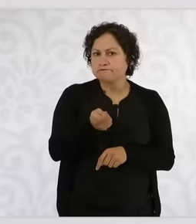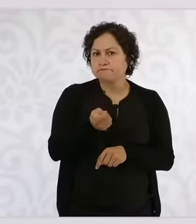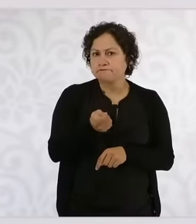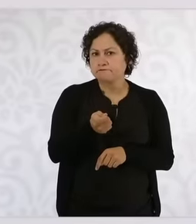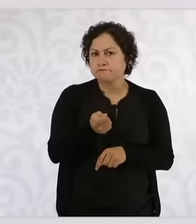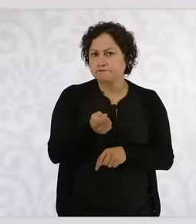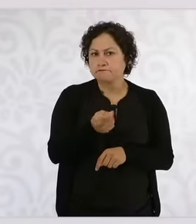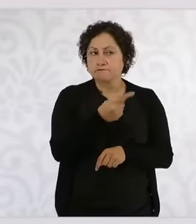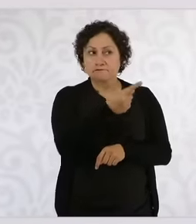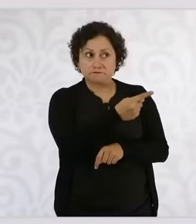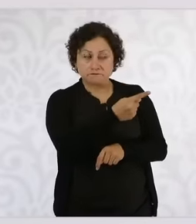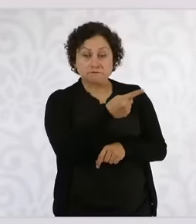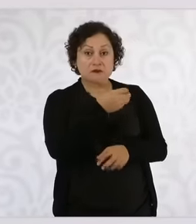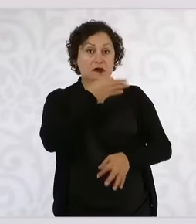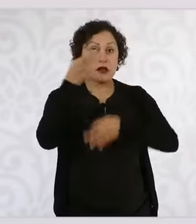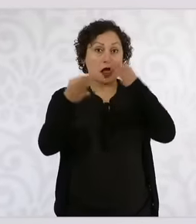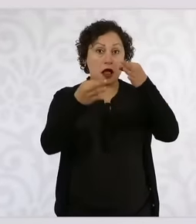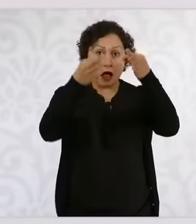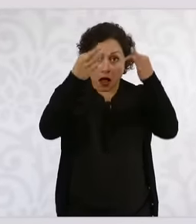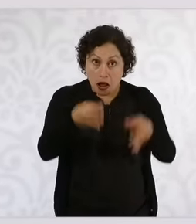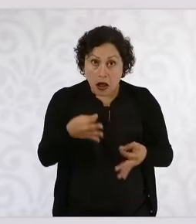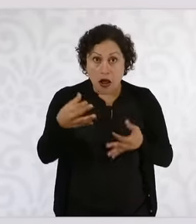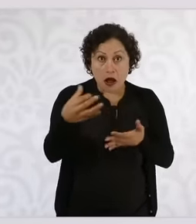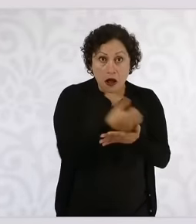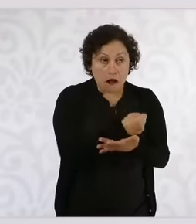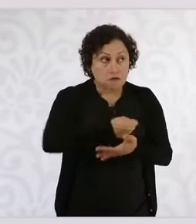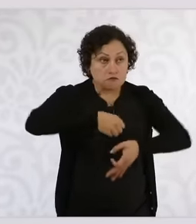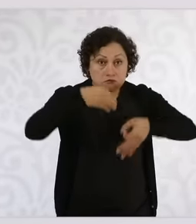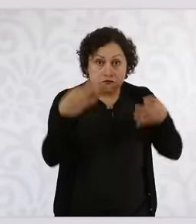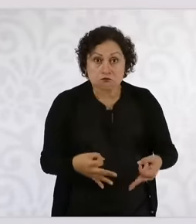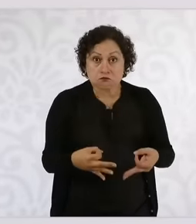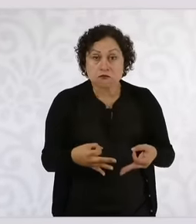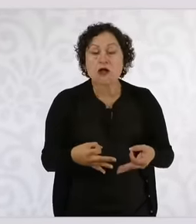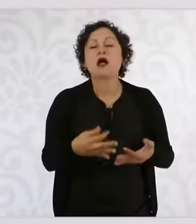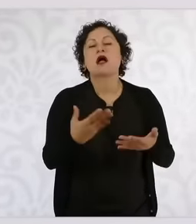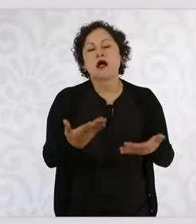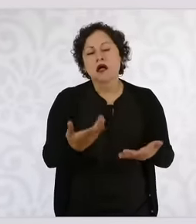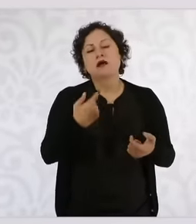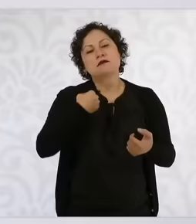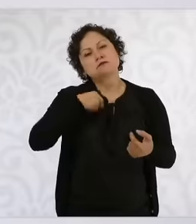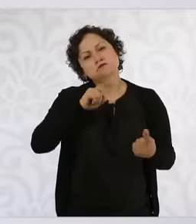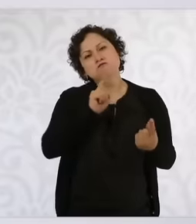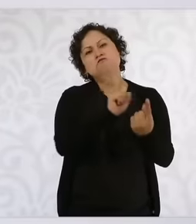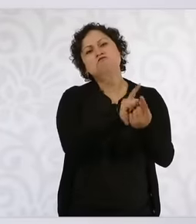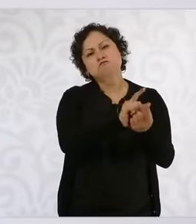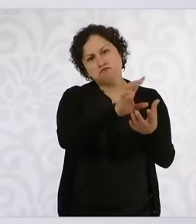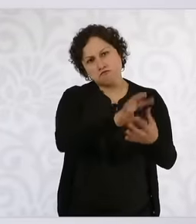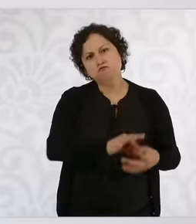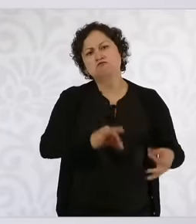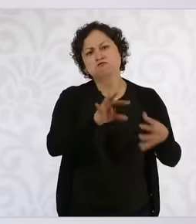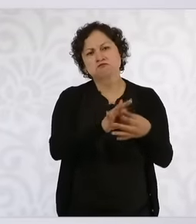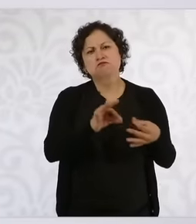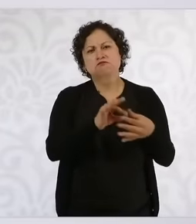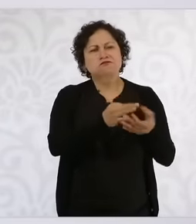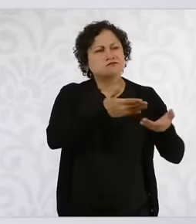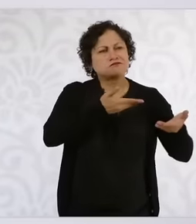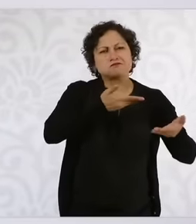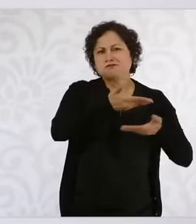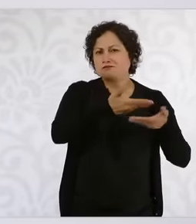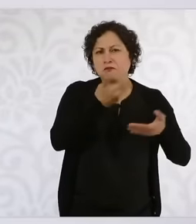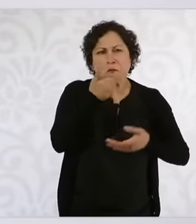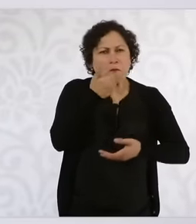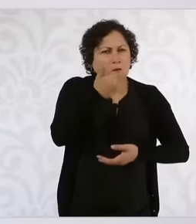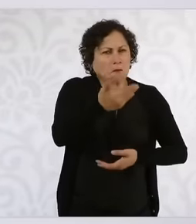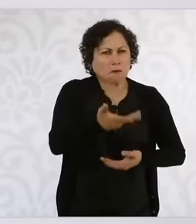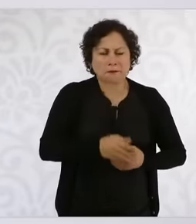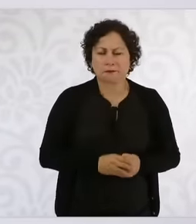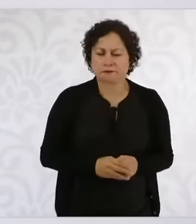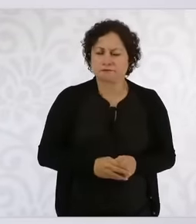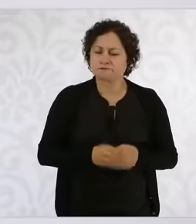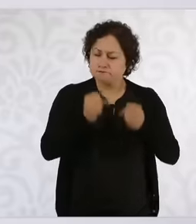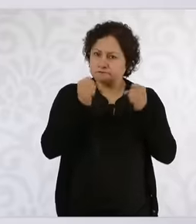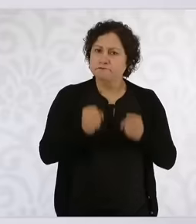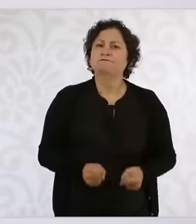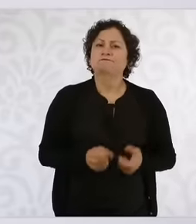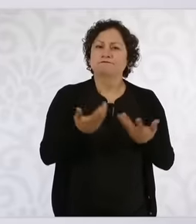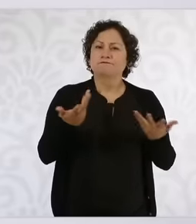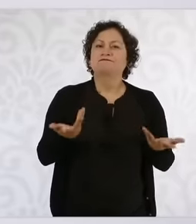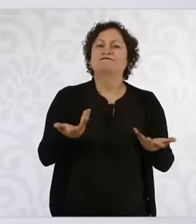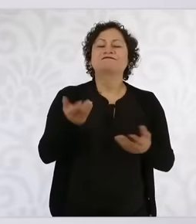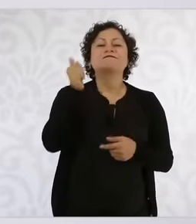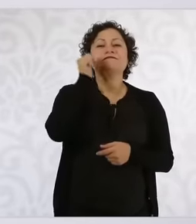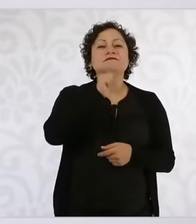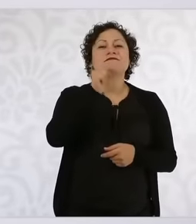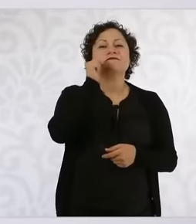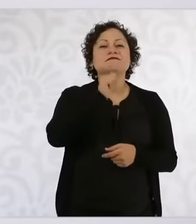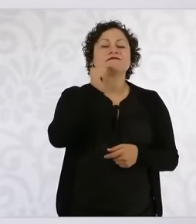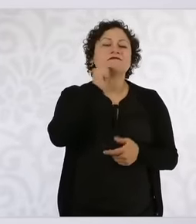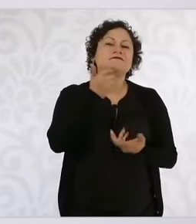official El Triunfo eh And there will be a good relationship there are always its characteristics with each of